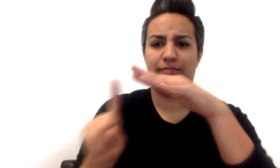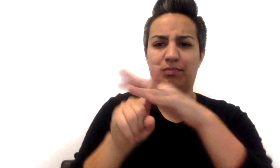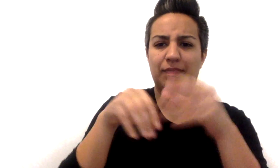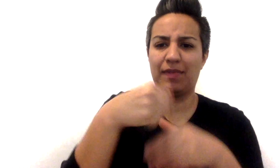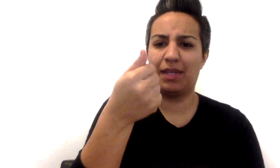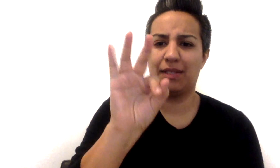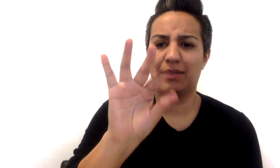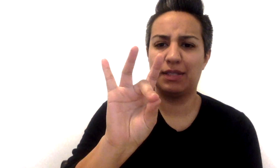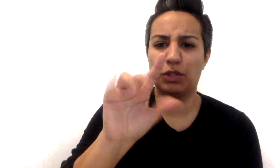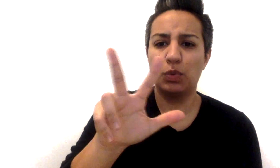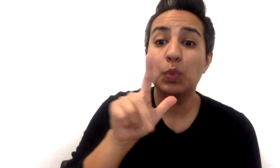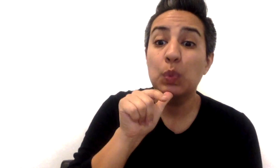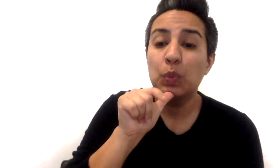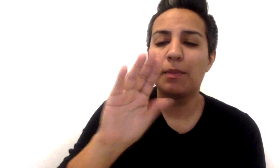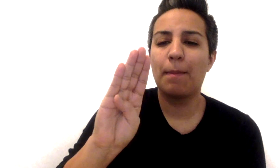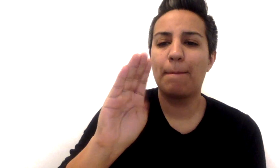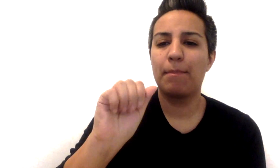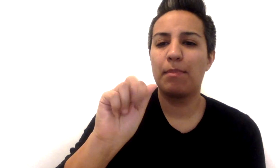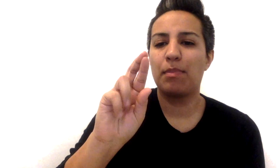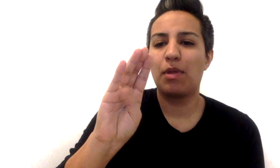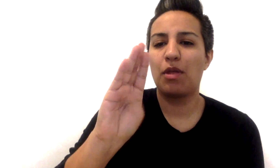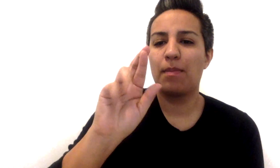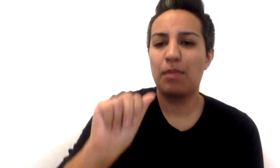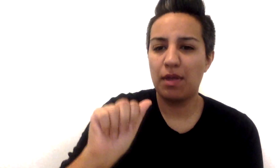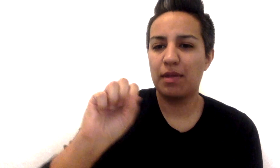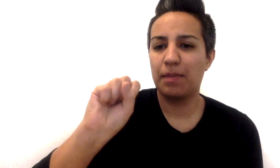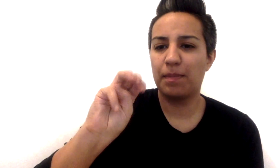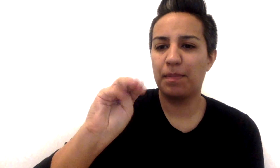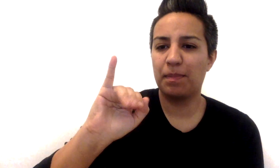This term was coined by Barbara Smith in 1983